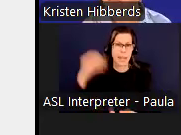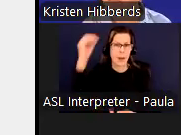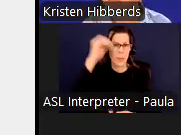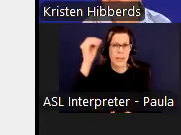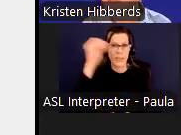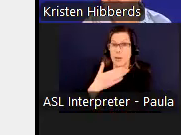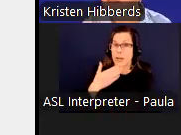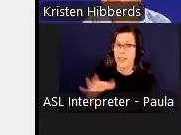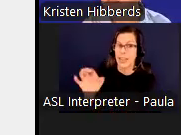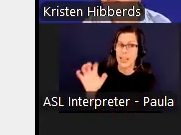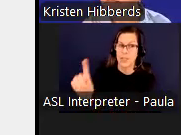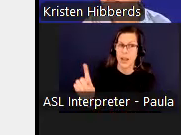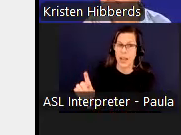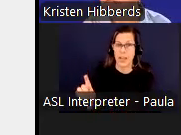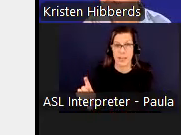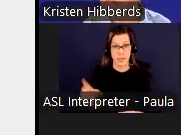All right. You got that pulled up and ready to go, Nicolette.